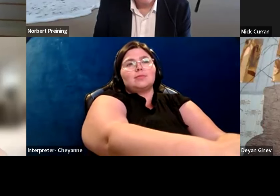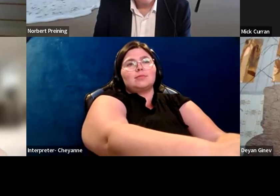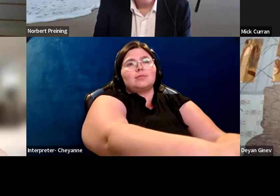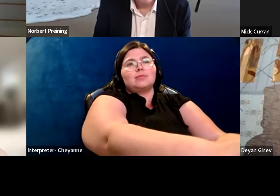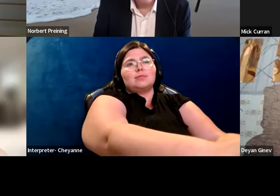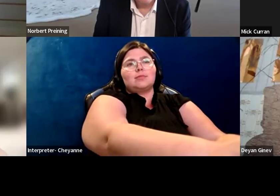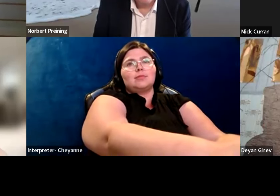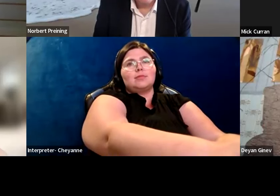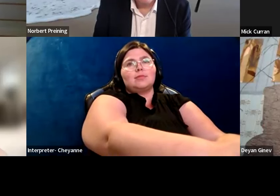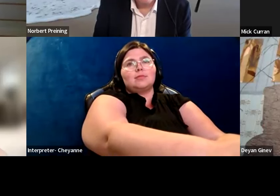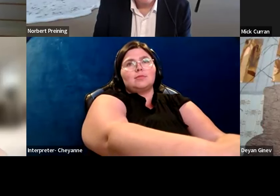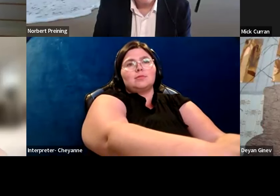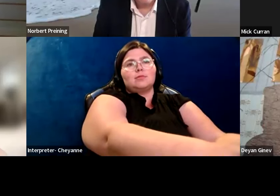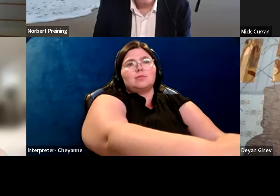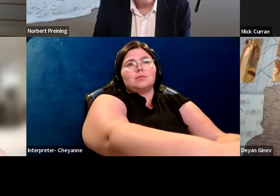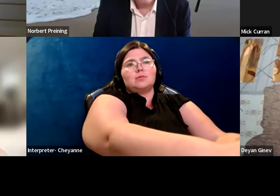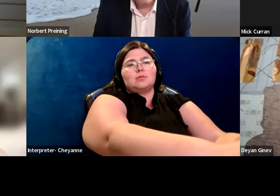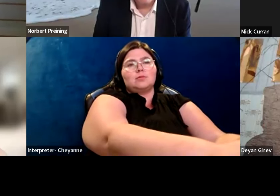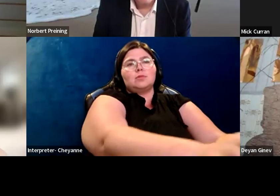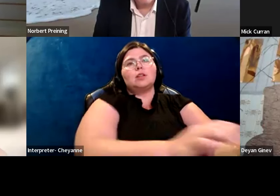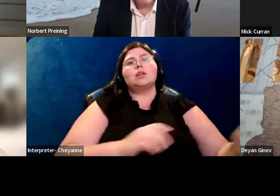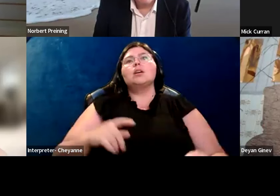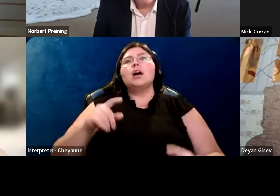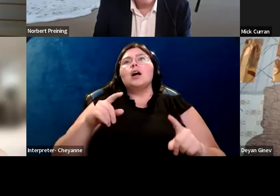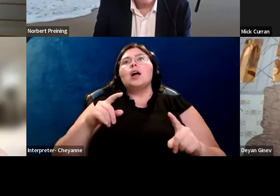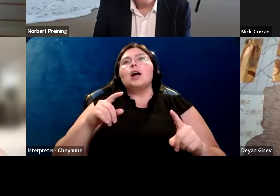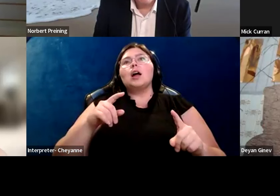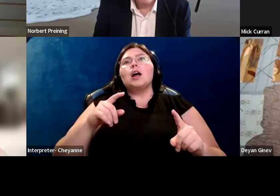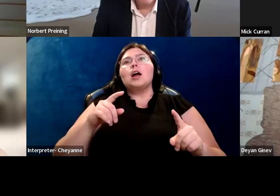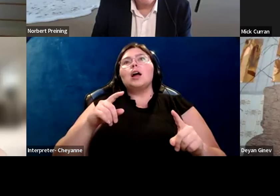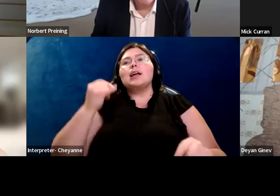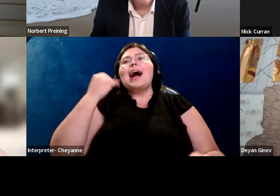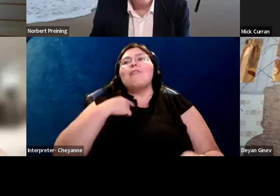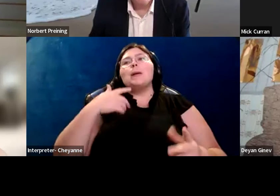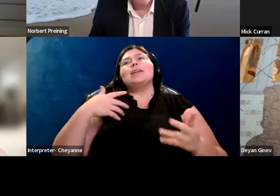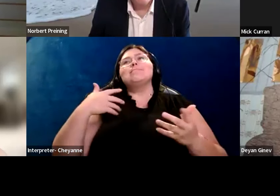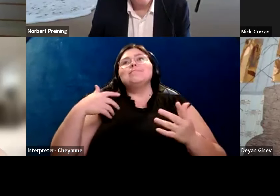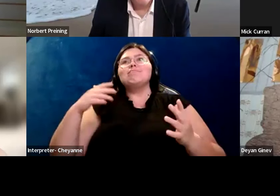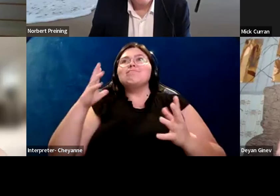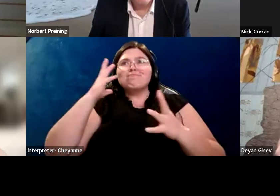[AUDIO OUT] I've been around a while. And I've seen so many-- it's been